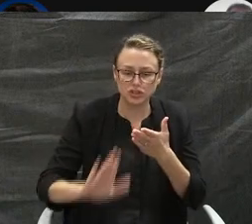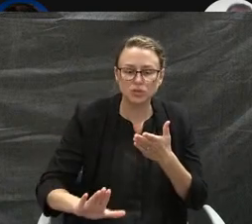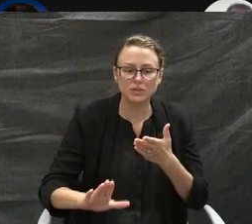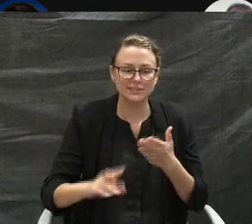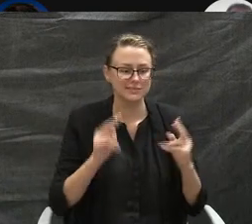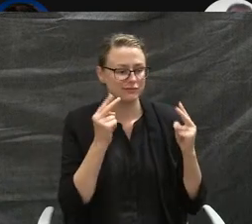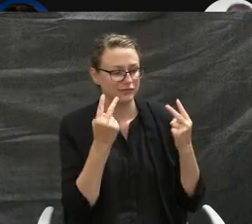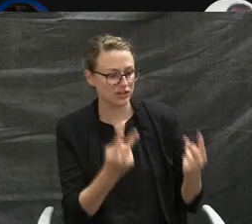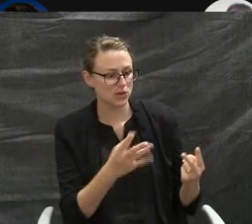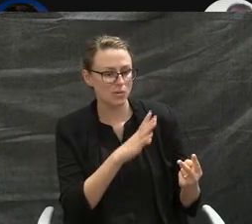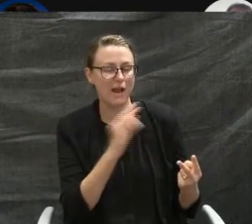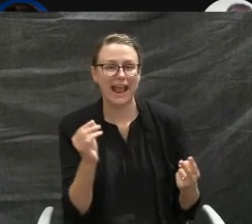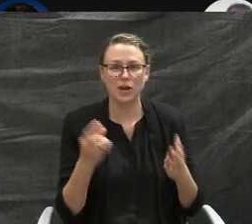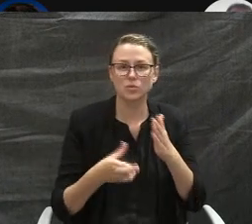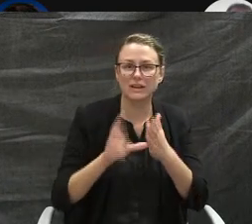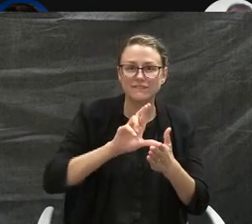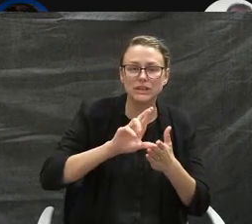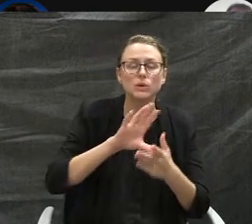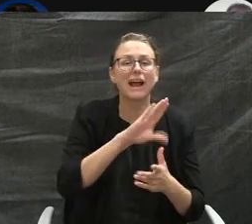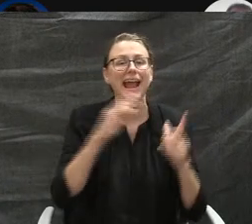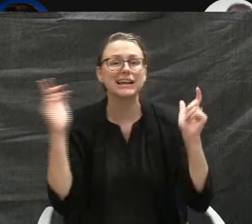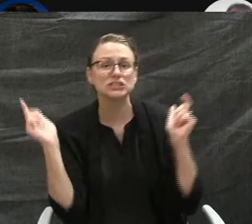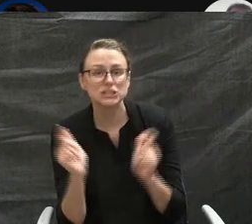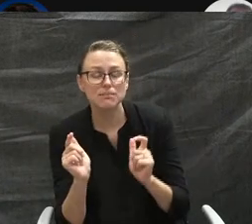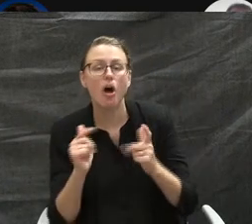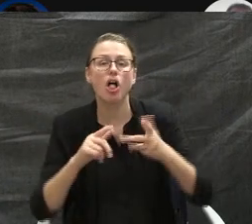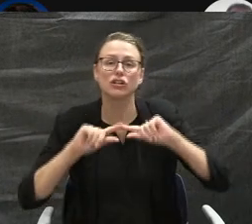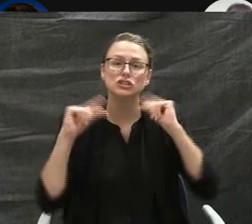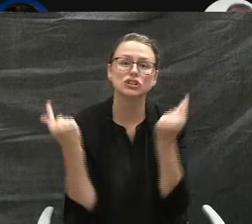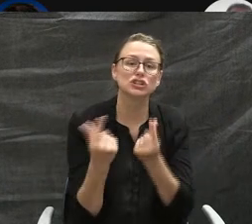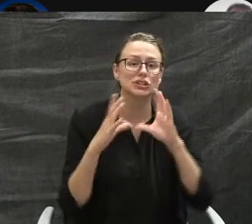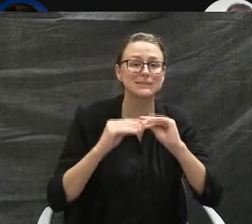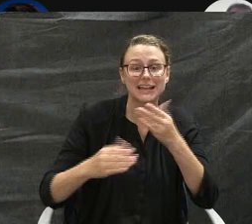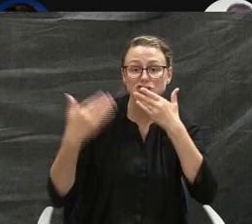with small group discussions when possible. Thank you very much for your time and